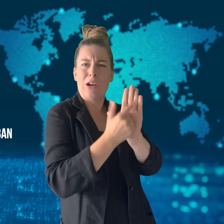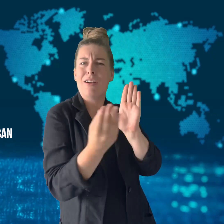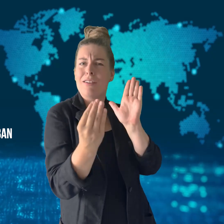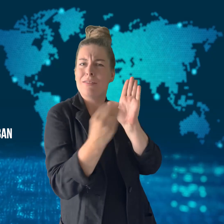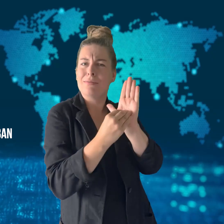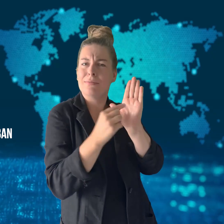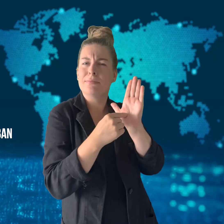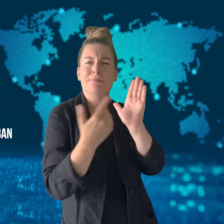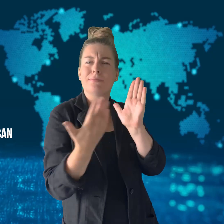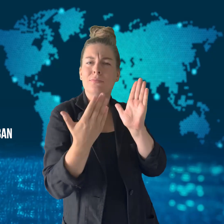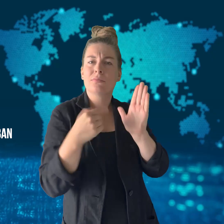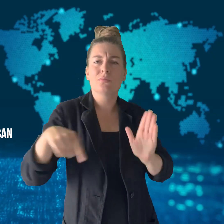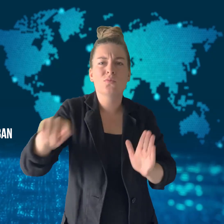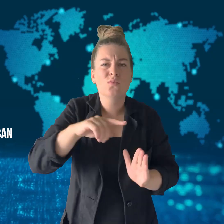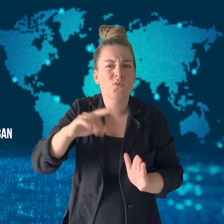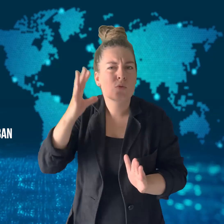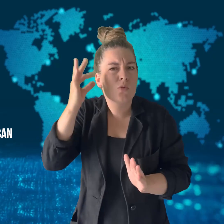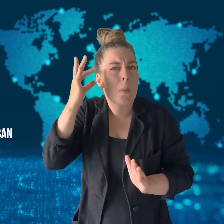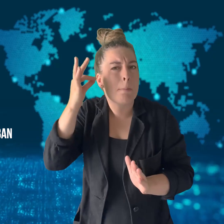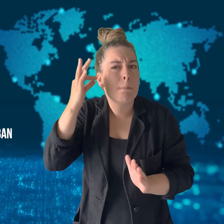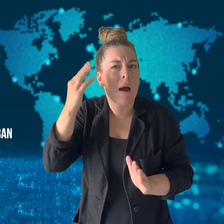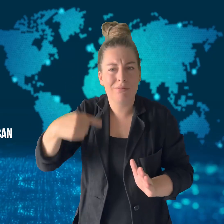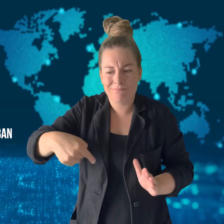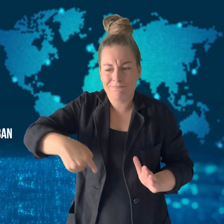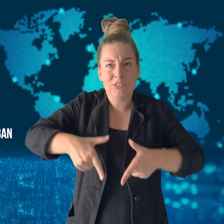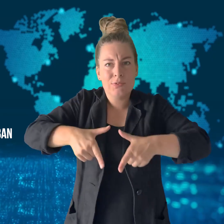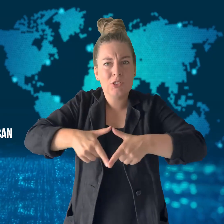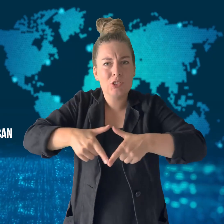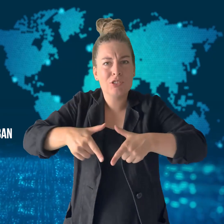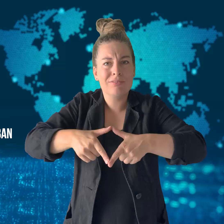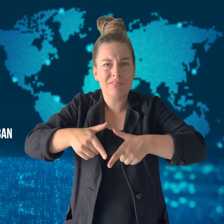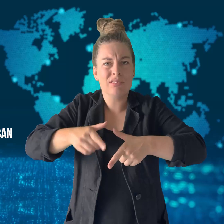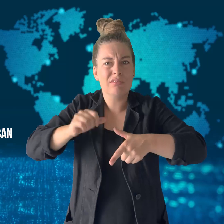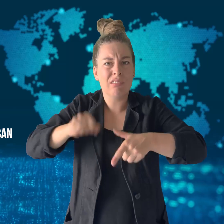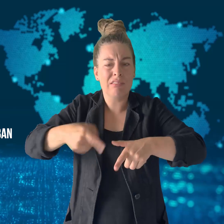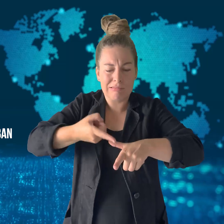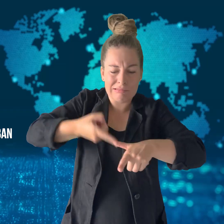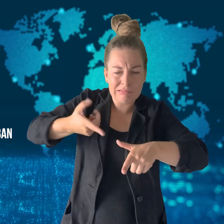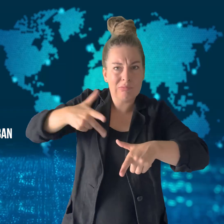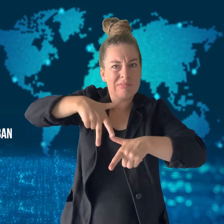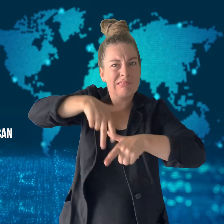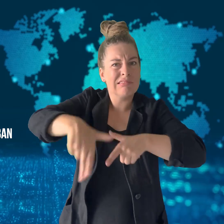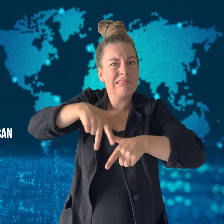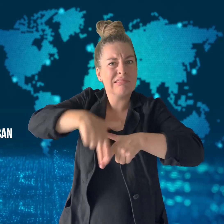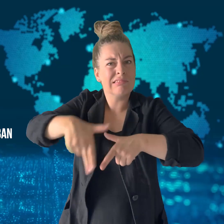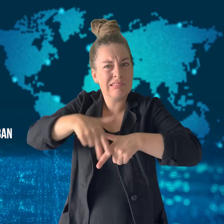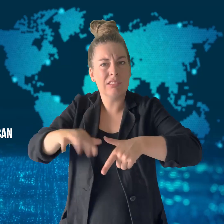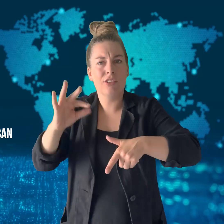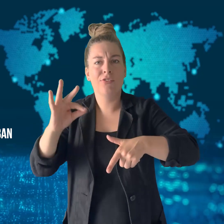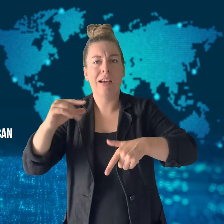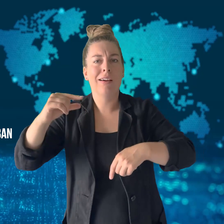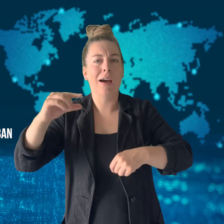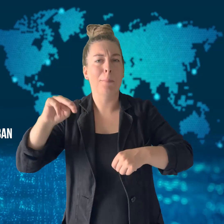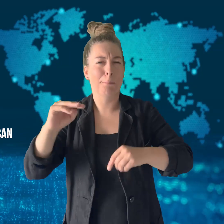have reversed the ban on female genital mutilation (FGM).